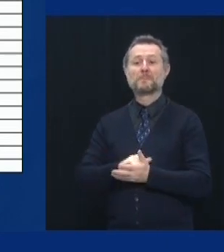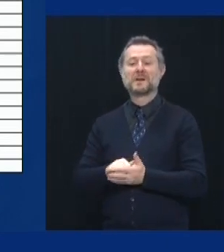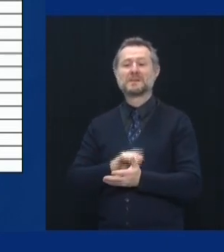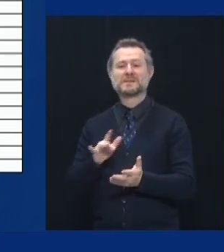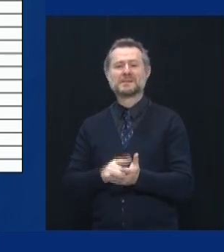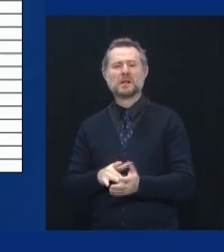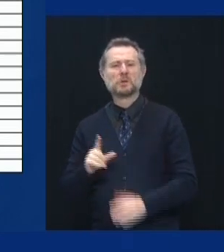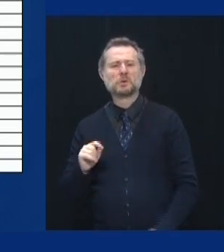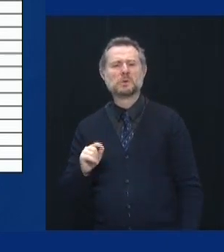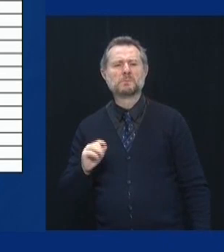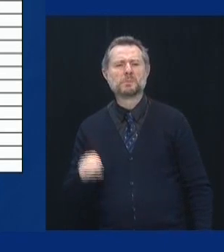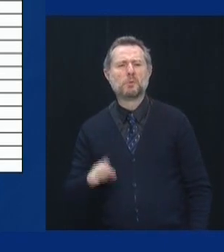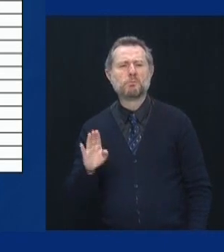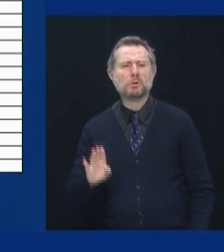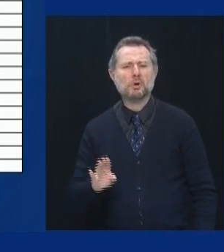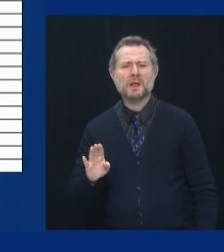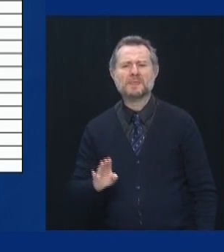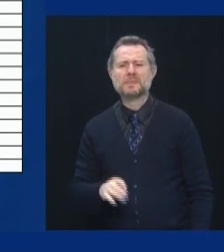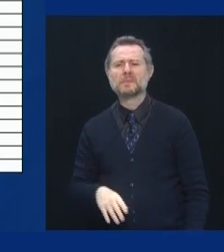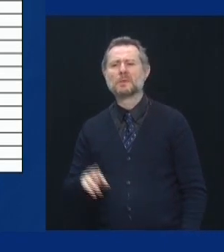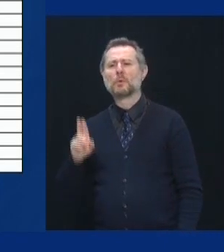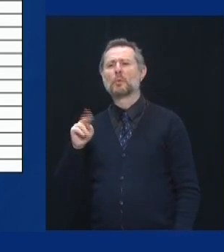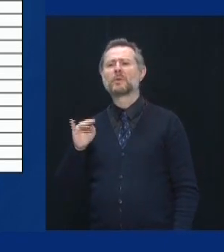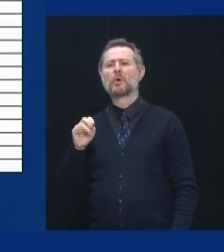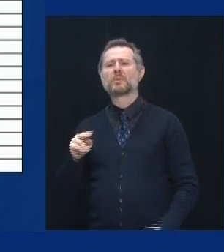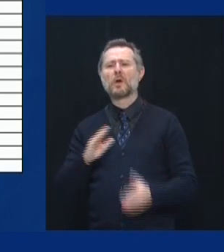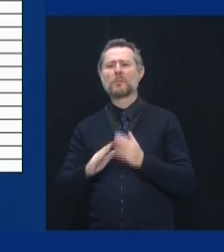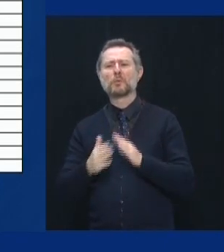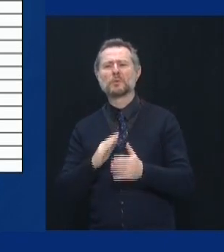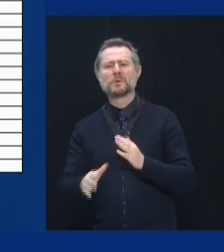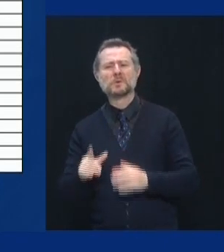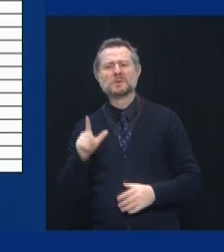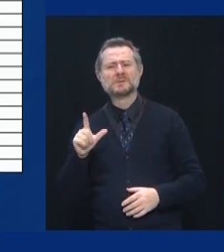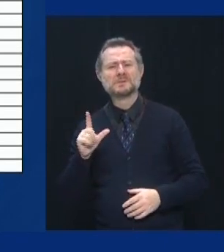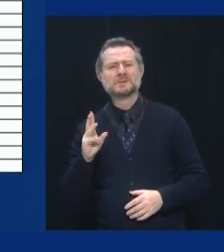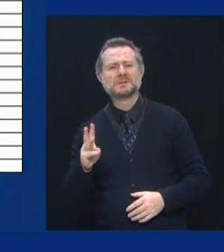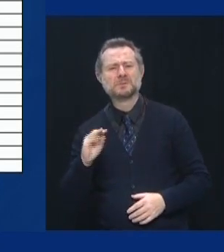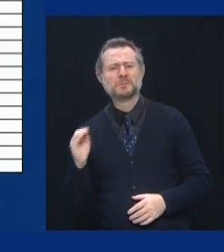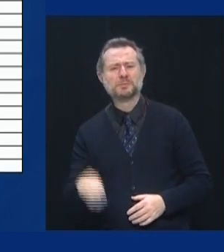NEW YORK CITY, 100. NUMBERS IN THE 90s, 80s.